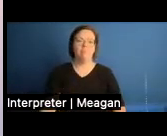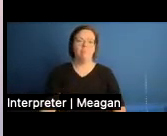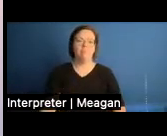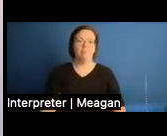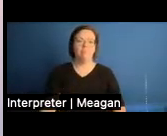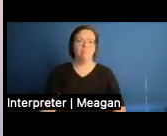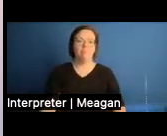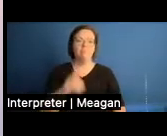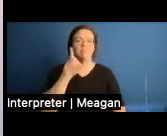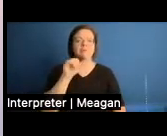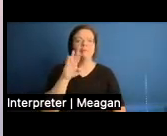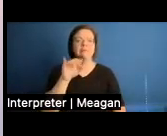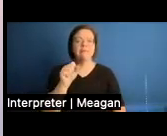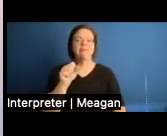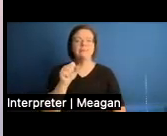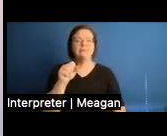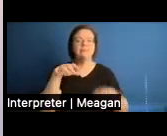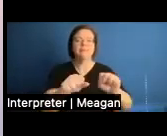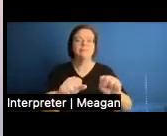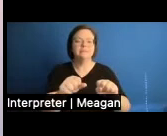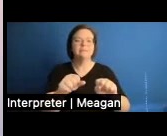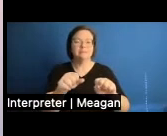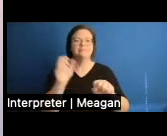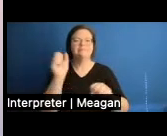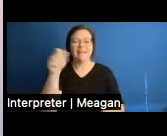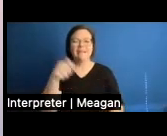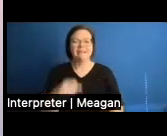“Dibs, the word and the whole messy notion.” Yes. I love that too.